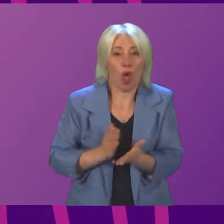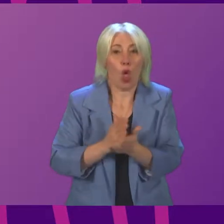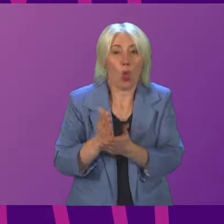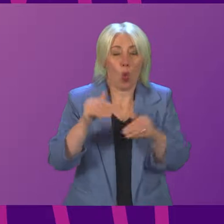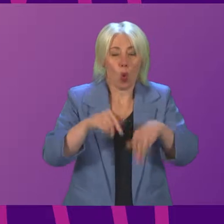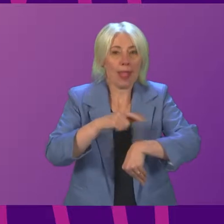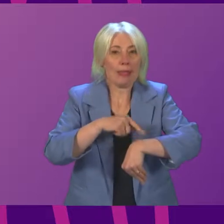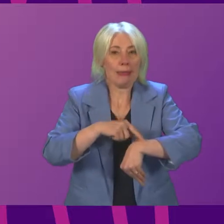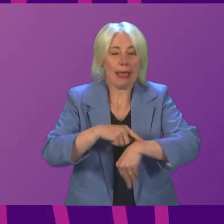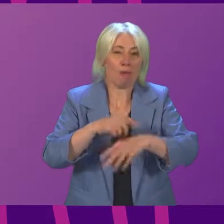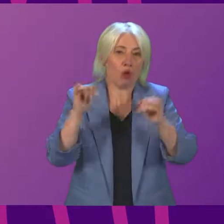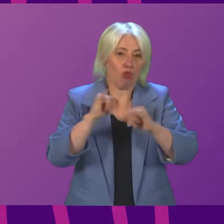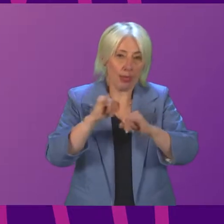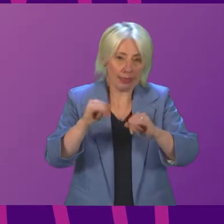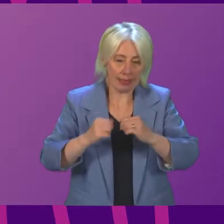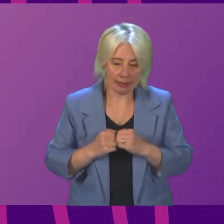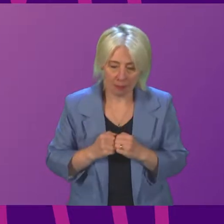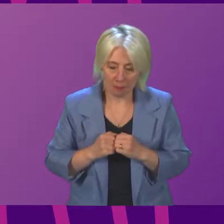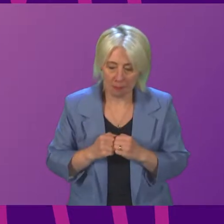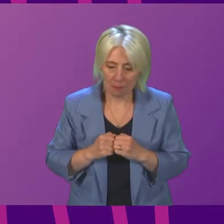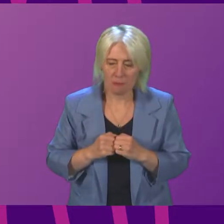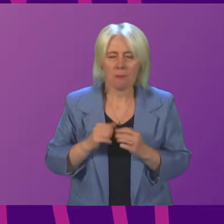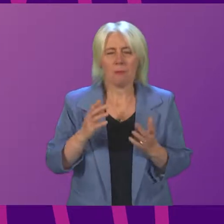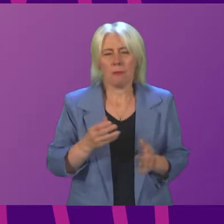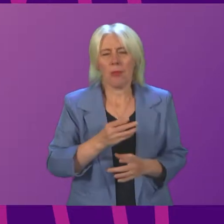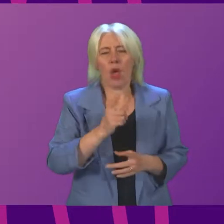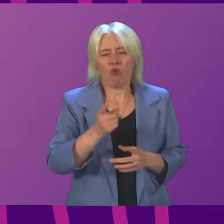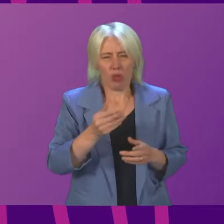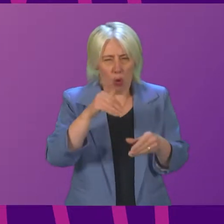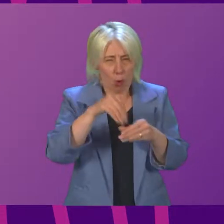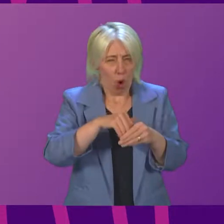I will provide come context to what Alex Cole-Hamilton says. He is right to say that,